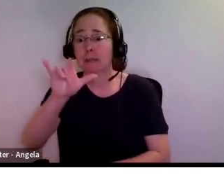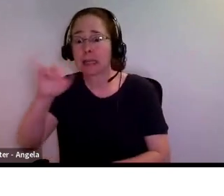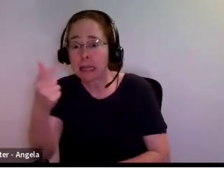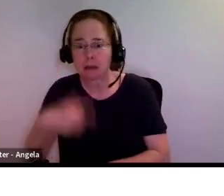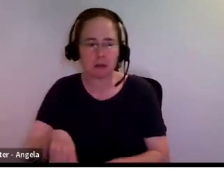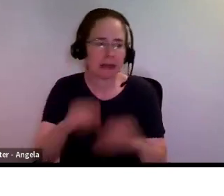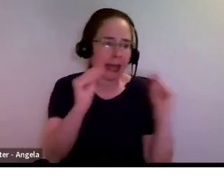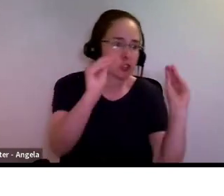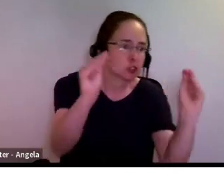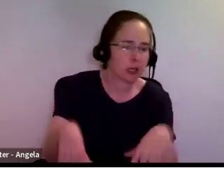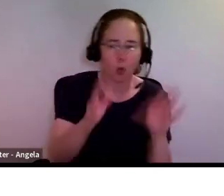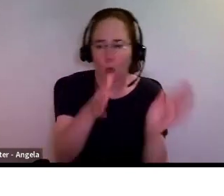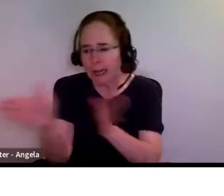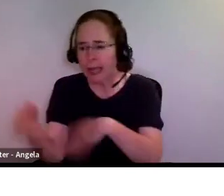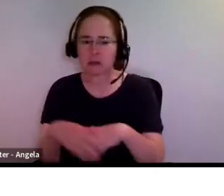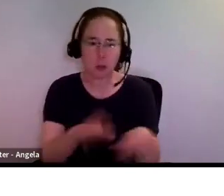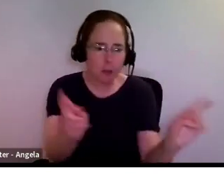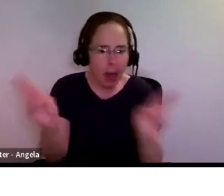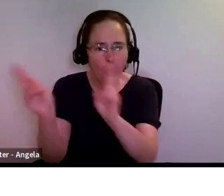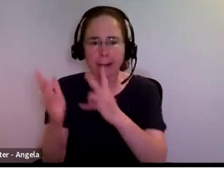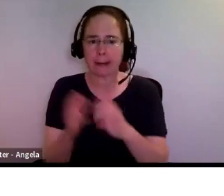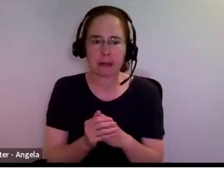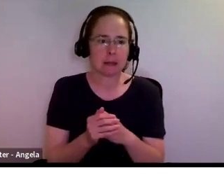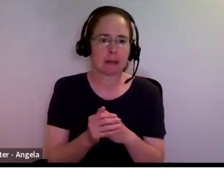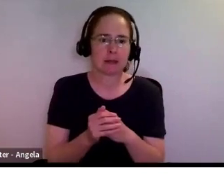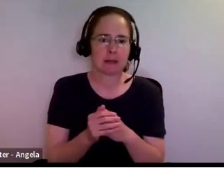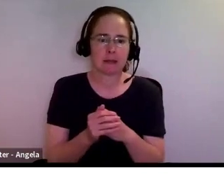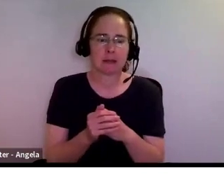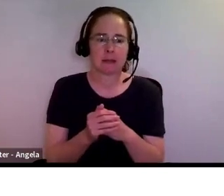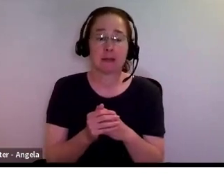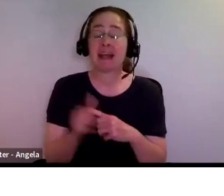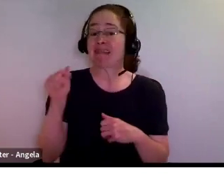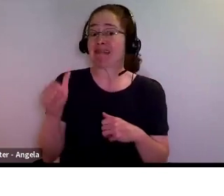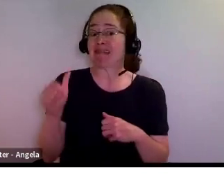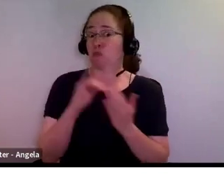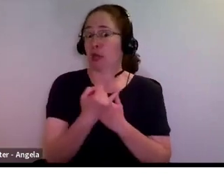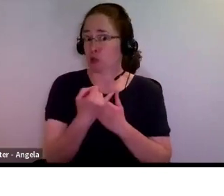organizing, preparing and in the context of this project, we are